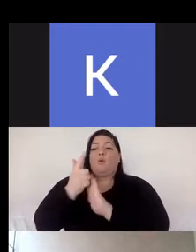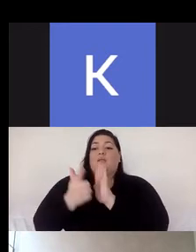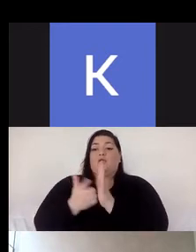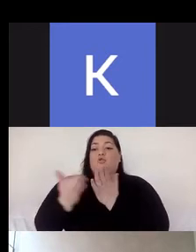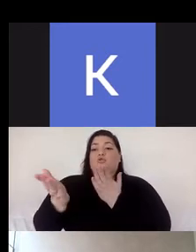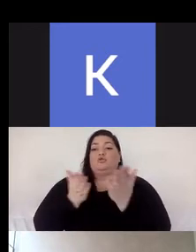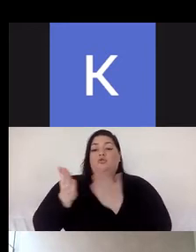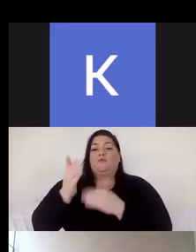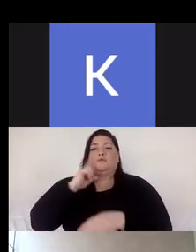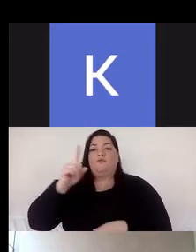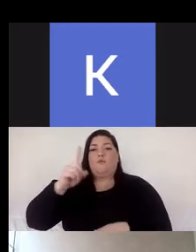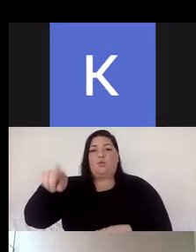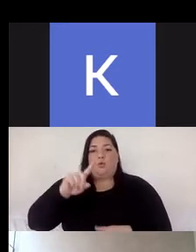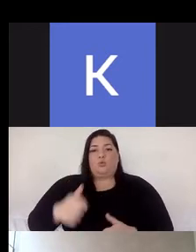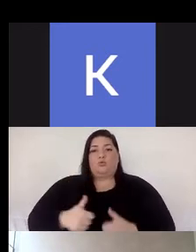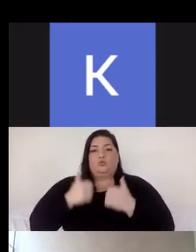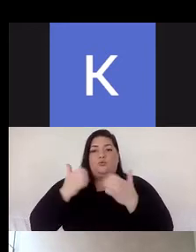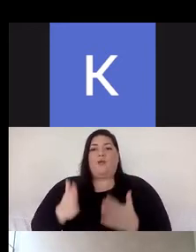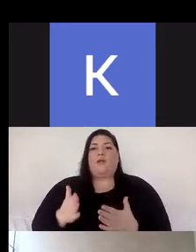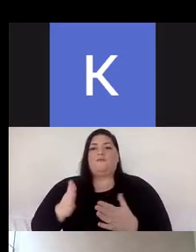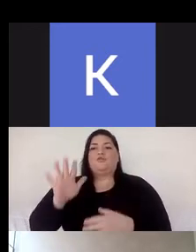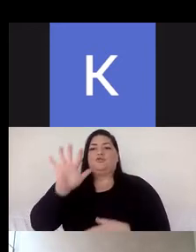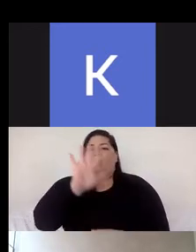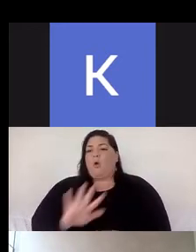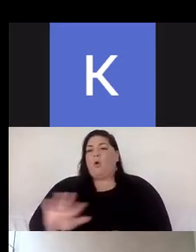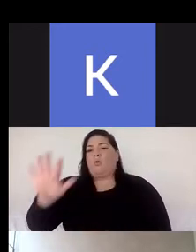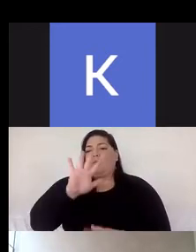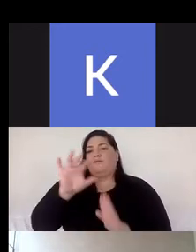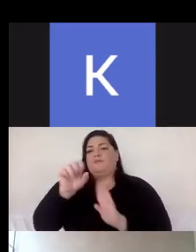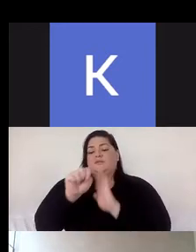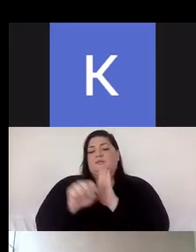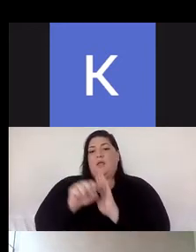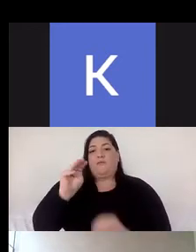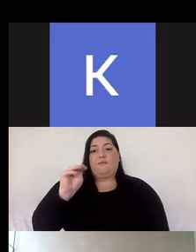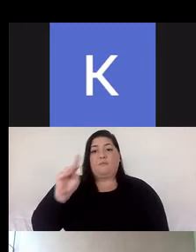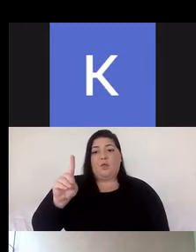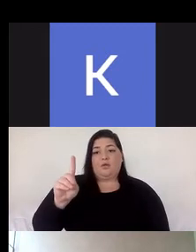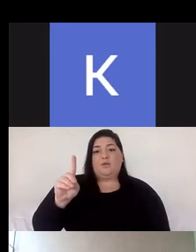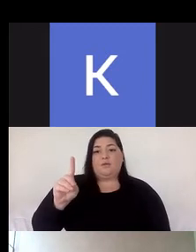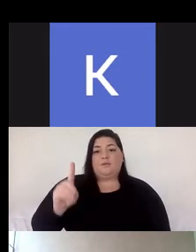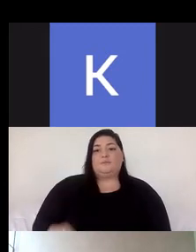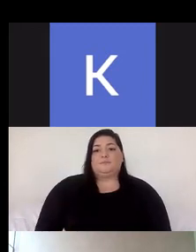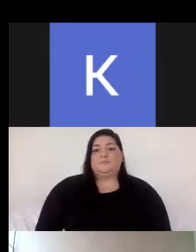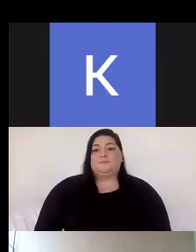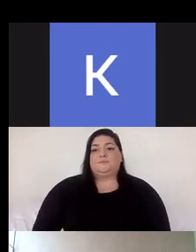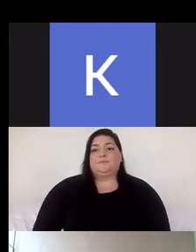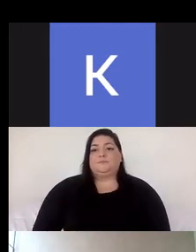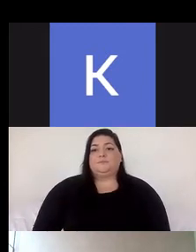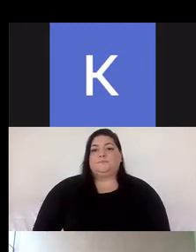survivors throughout the state of Maryland." All right.